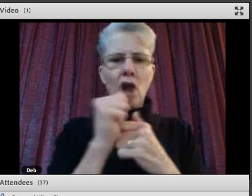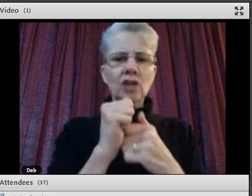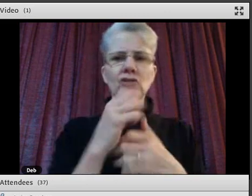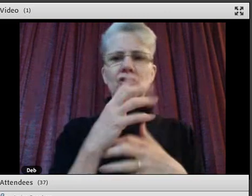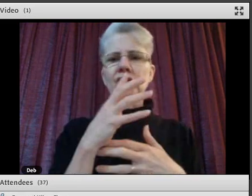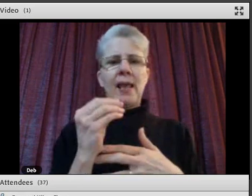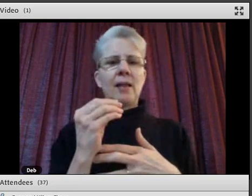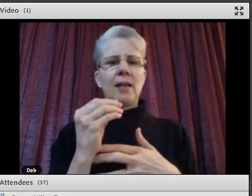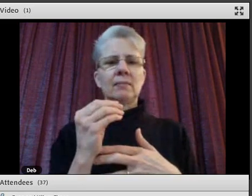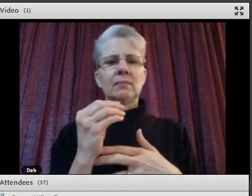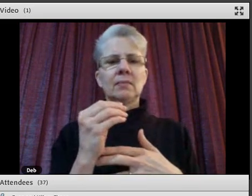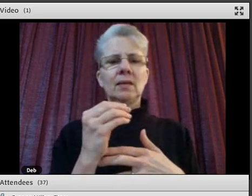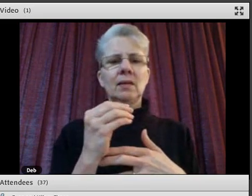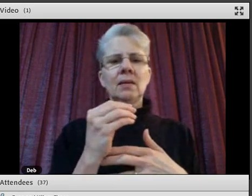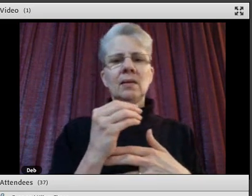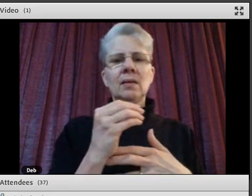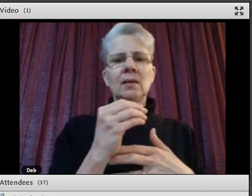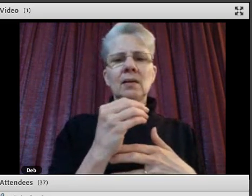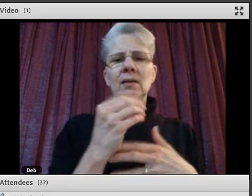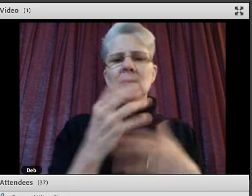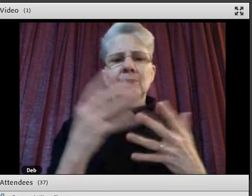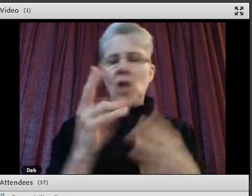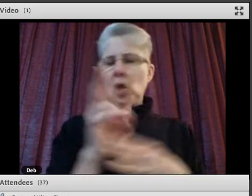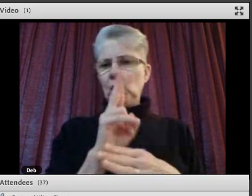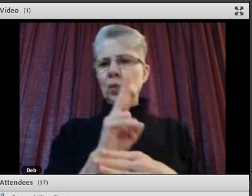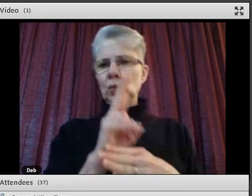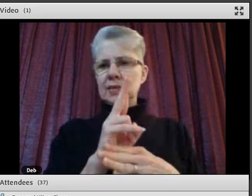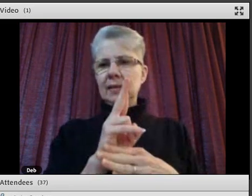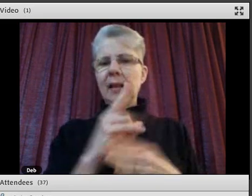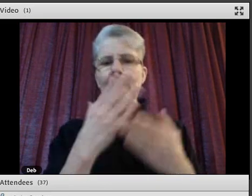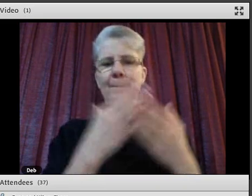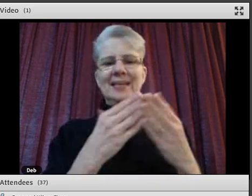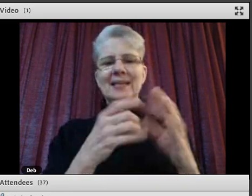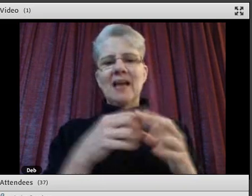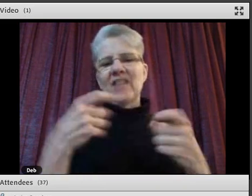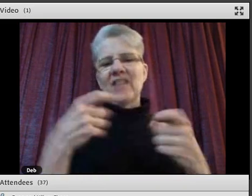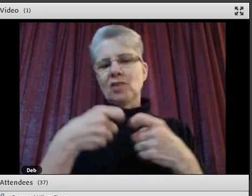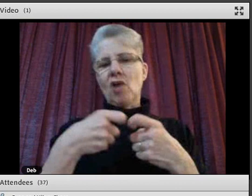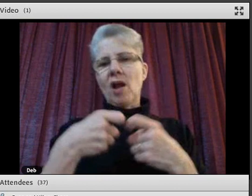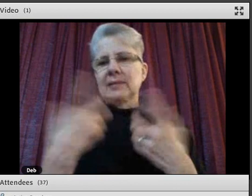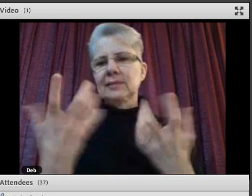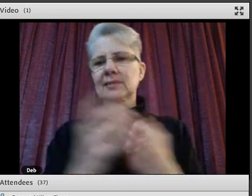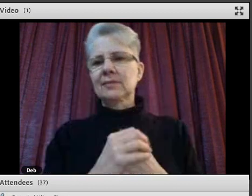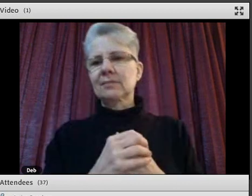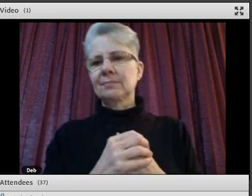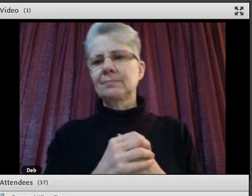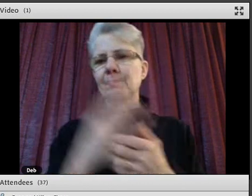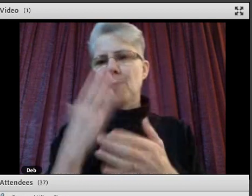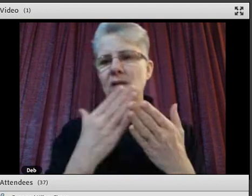using pieces of electronics. So that's another direction you can go.